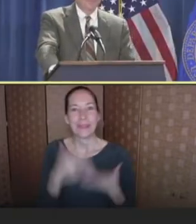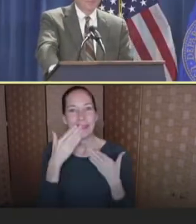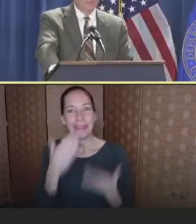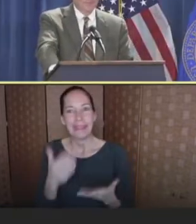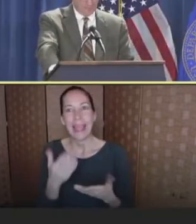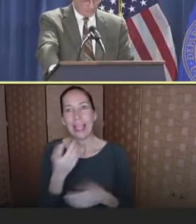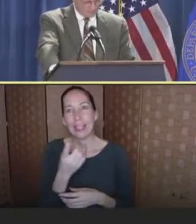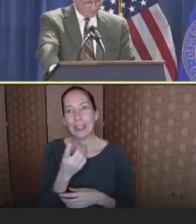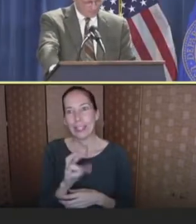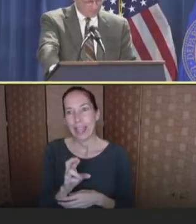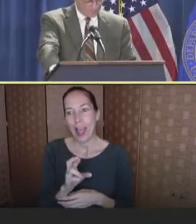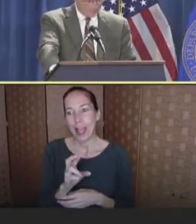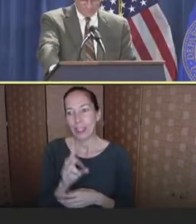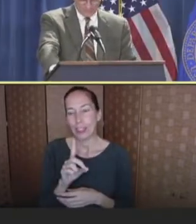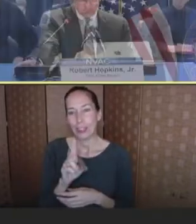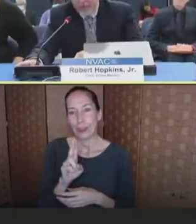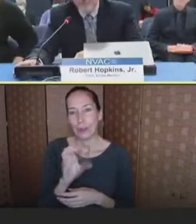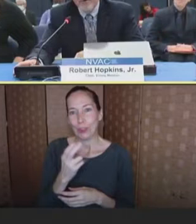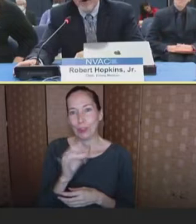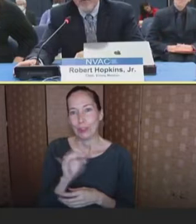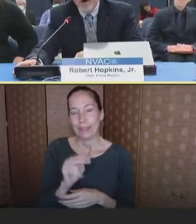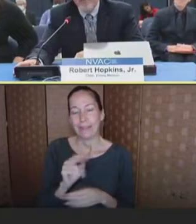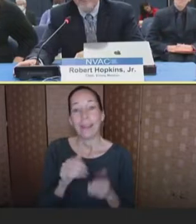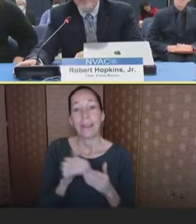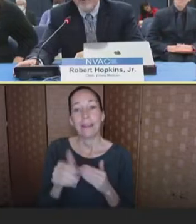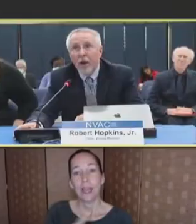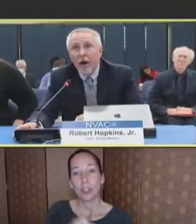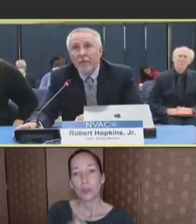Our next question comes from Carrie Robinson, online.